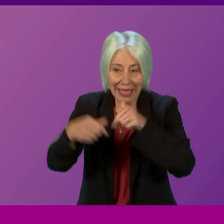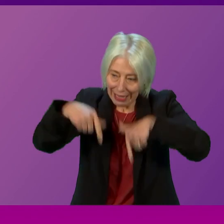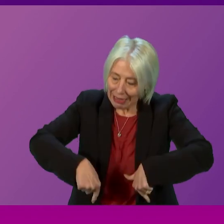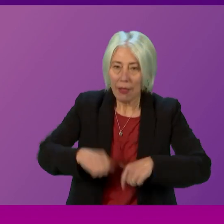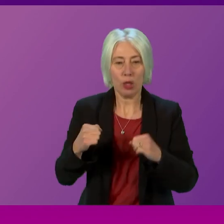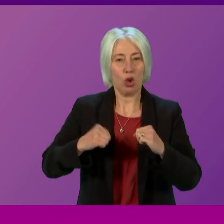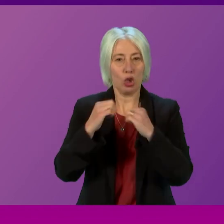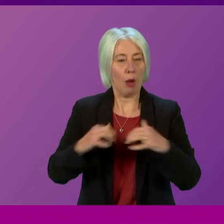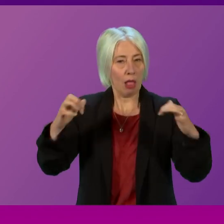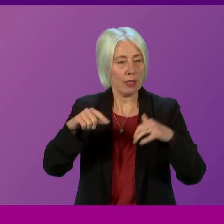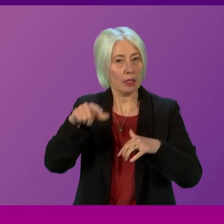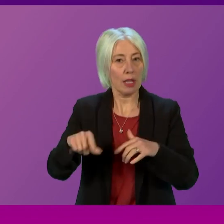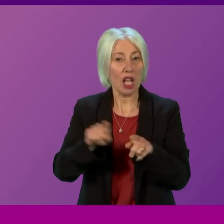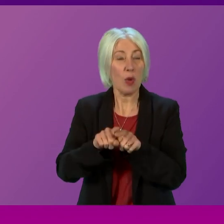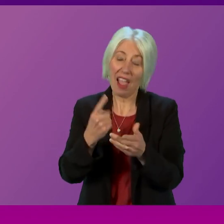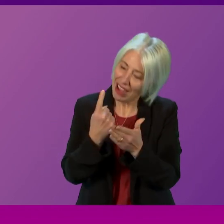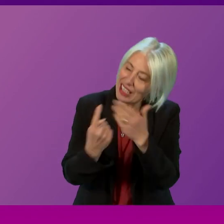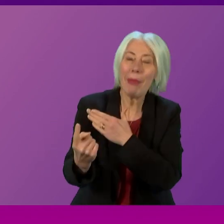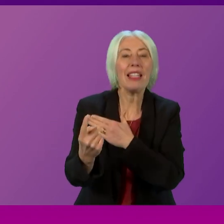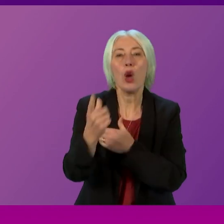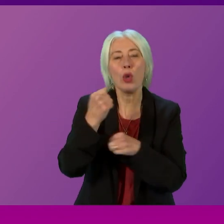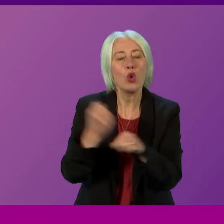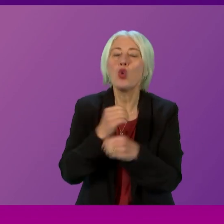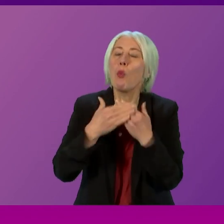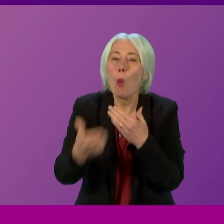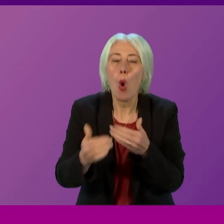the full powers of independence, we could do much more without the need to mitigate